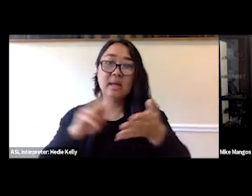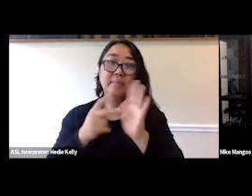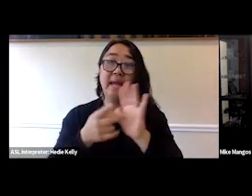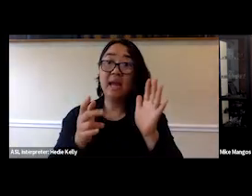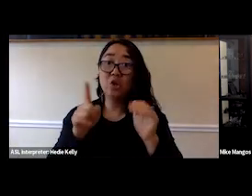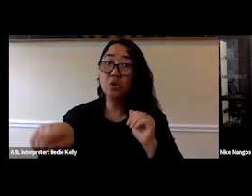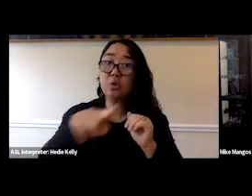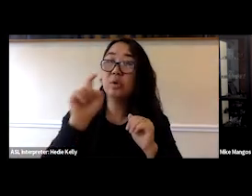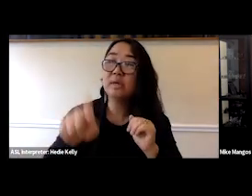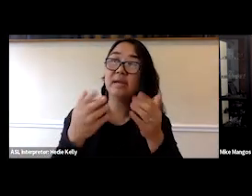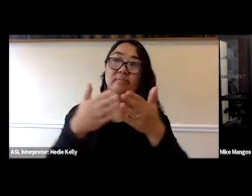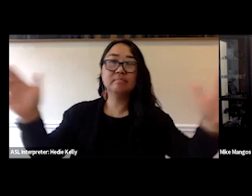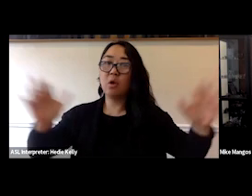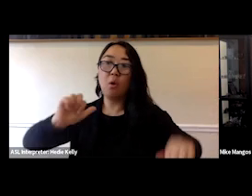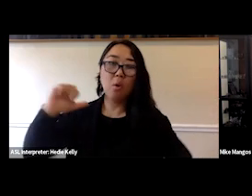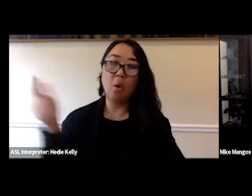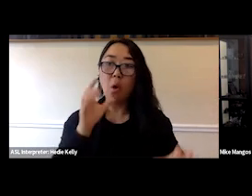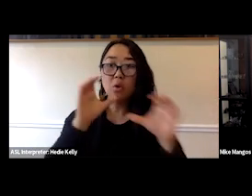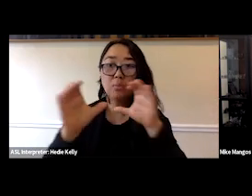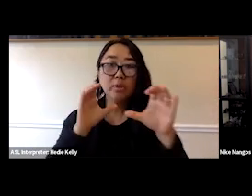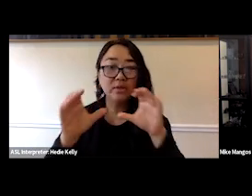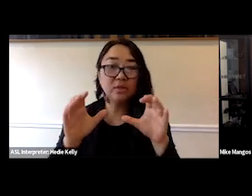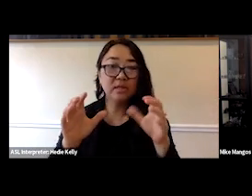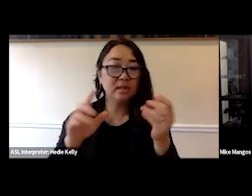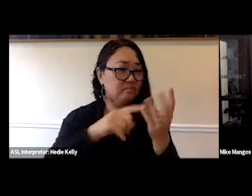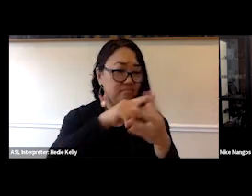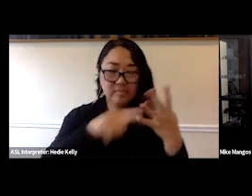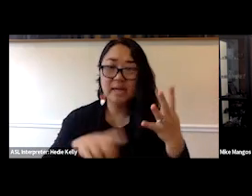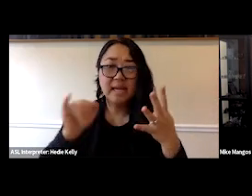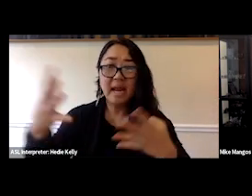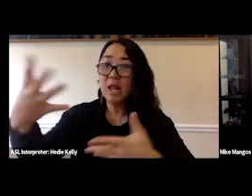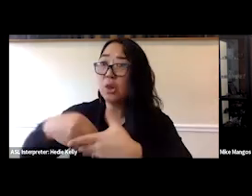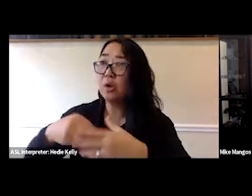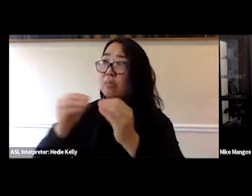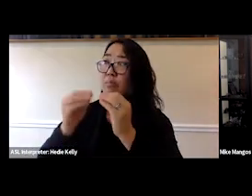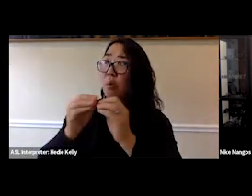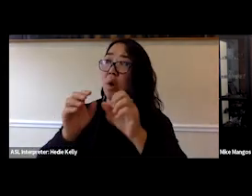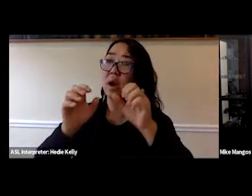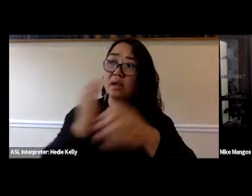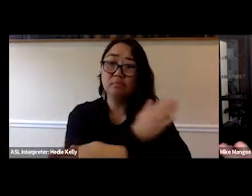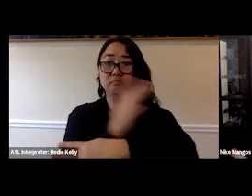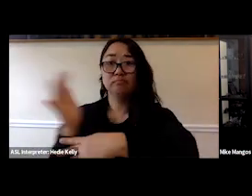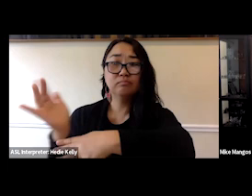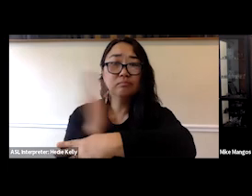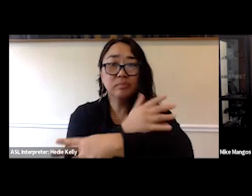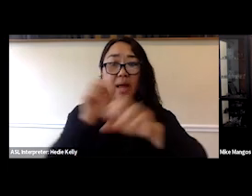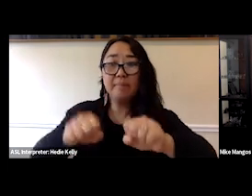of your communications to incorporate a wider spectrum of abilities. It starts with websites, at least for the purposes of this